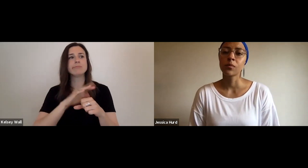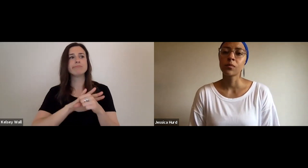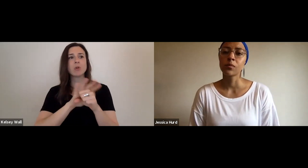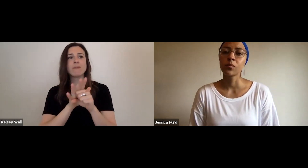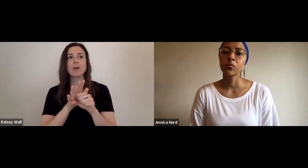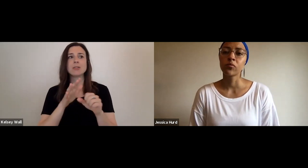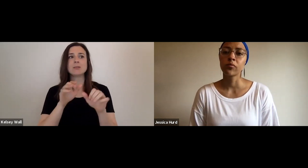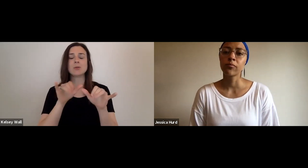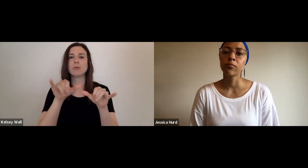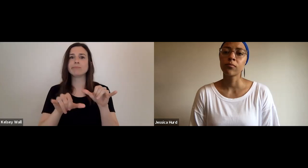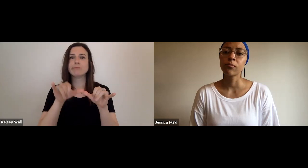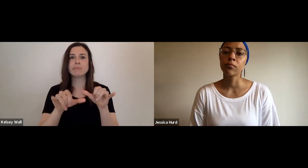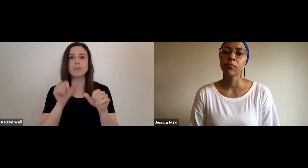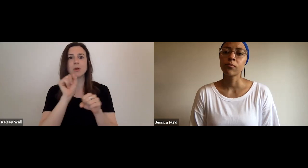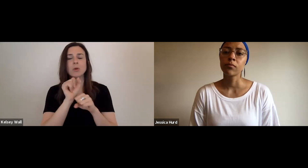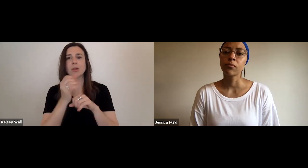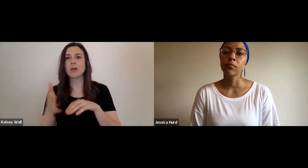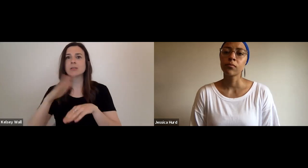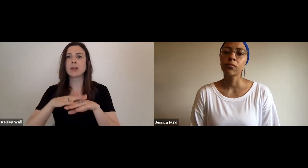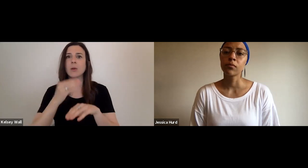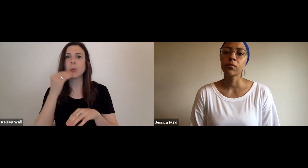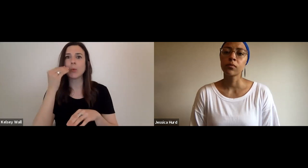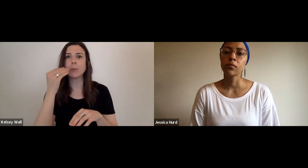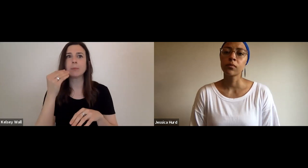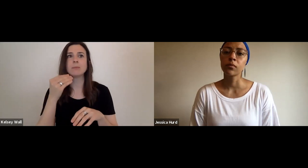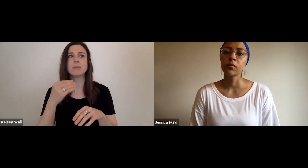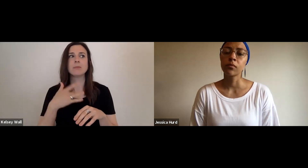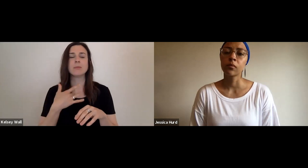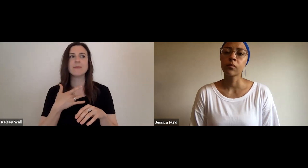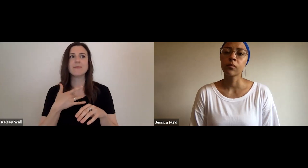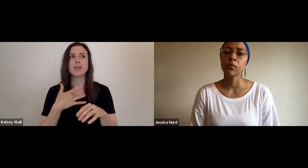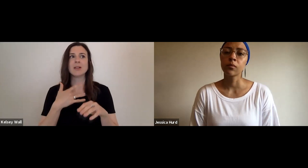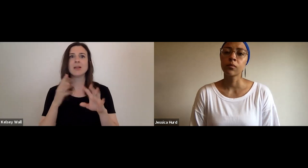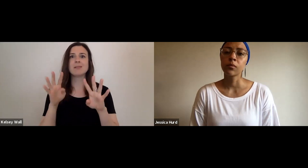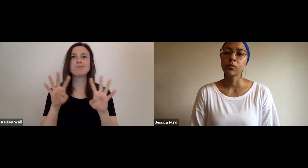So, in this situation, for example, we have COVID-19, and it's gonna be going on for a while.